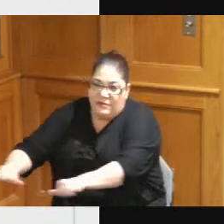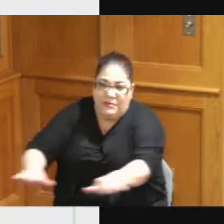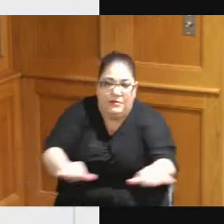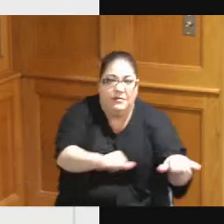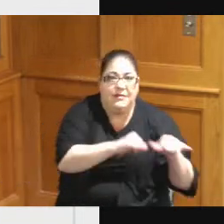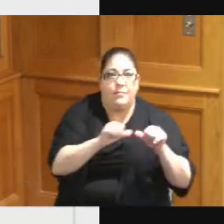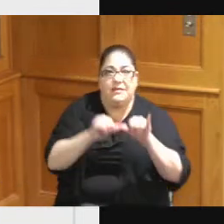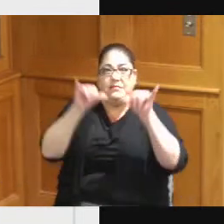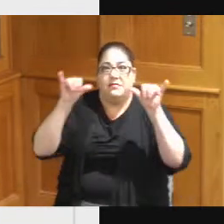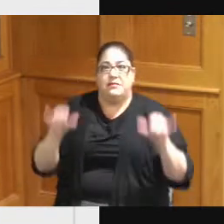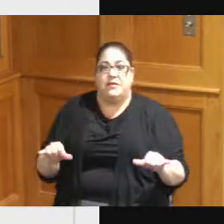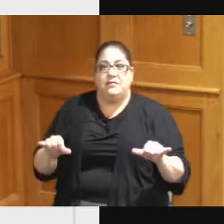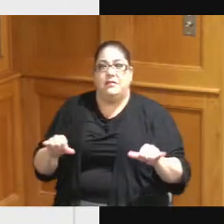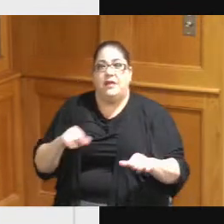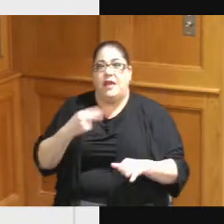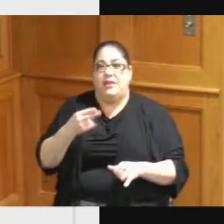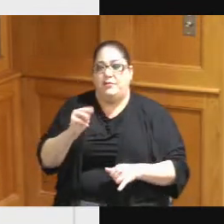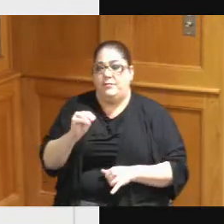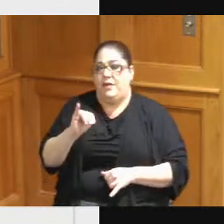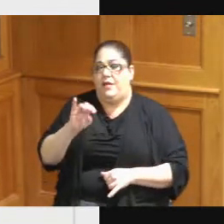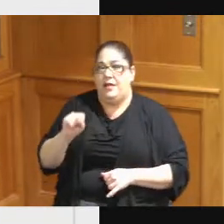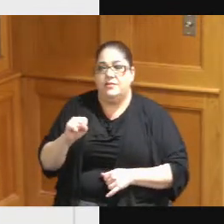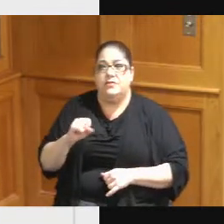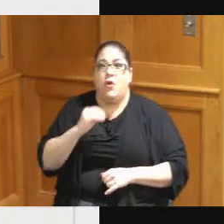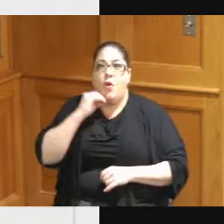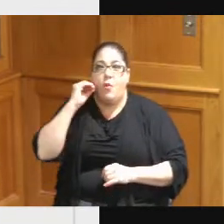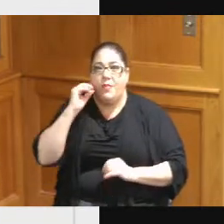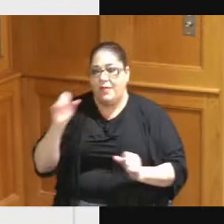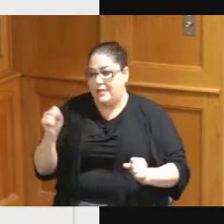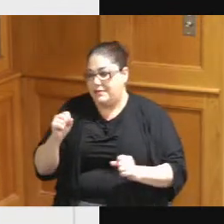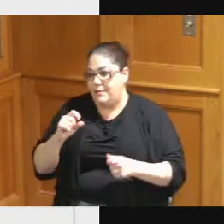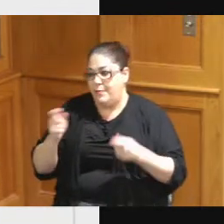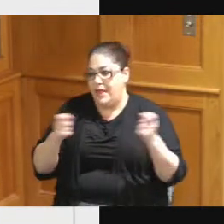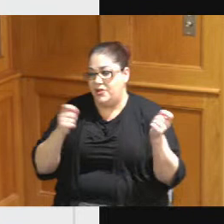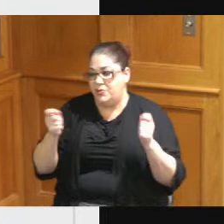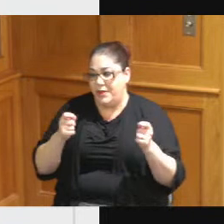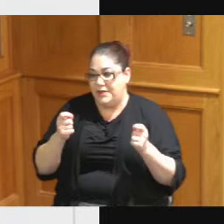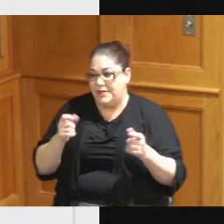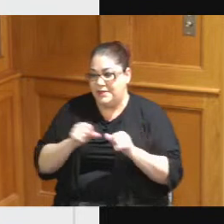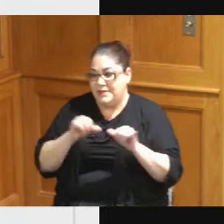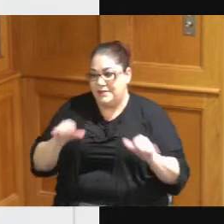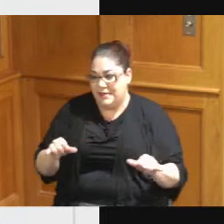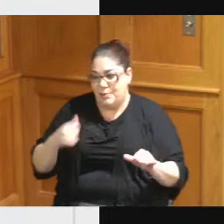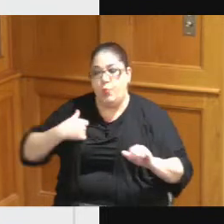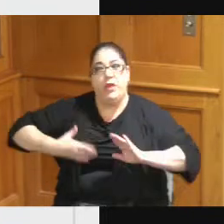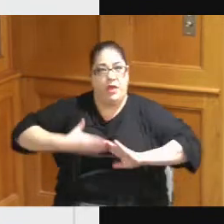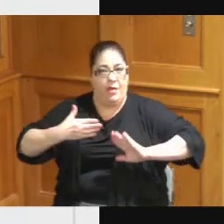HMIS so there are expenses relate and we are the Administrator of that system